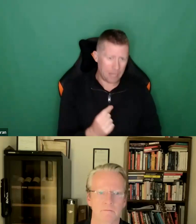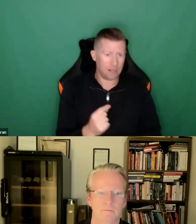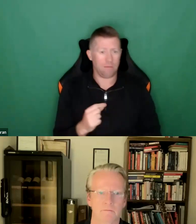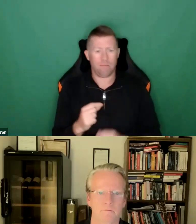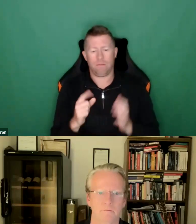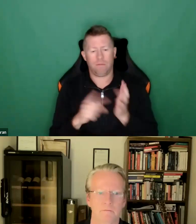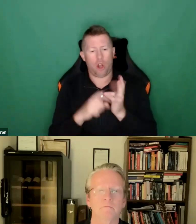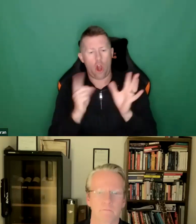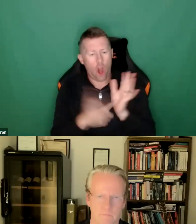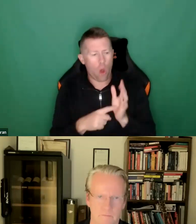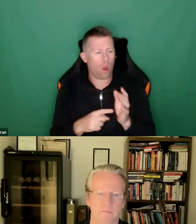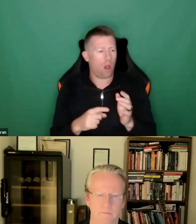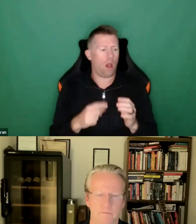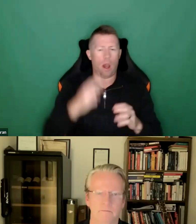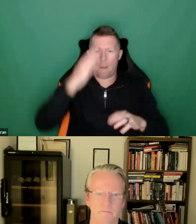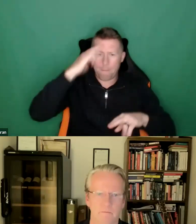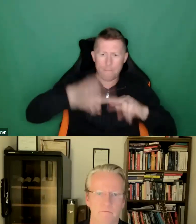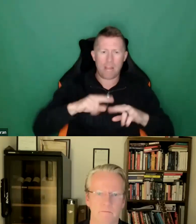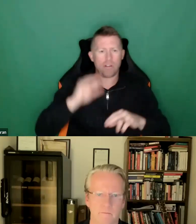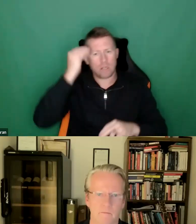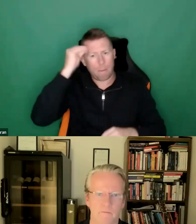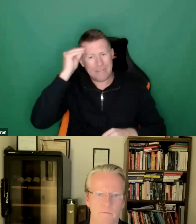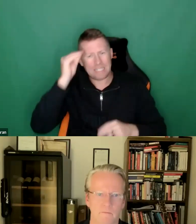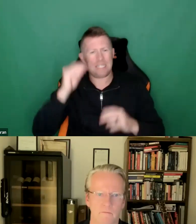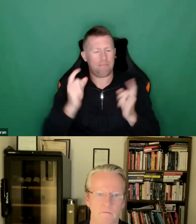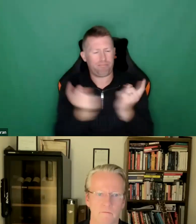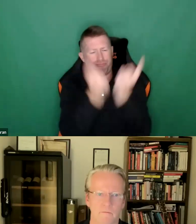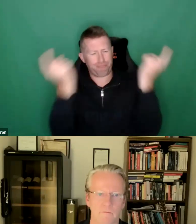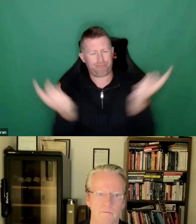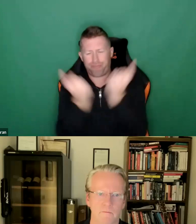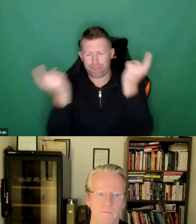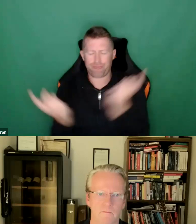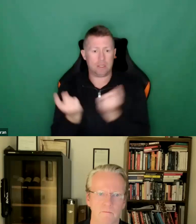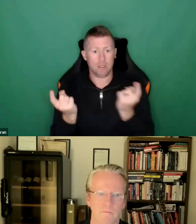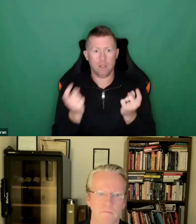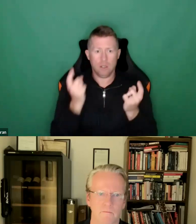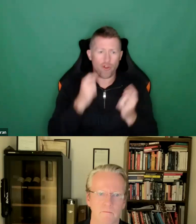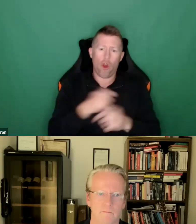very accessible, we just have this conversations and maybe when we get your paper we can share